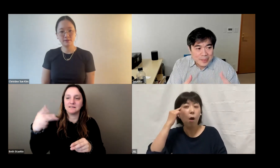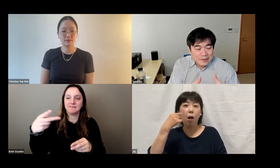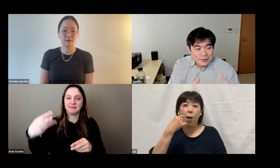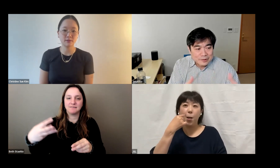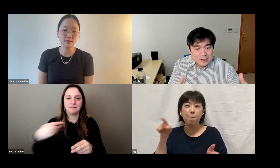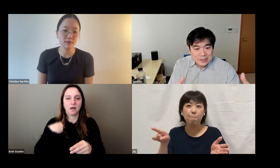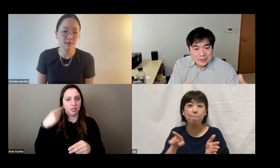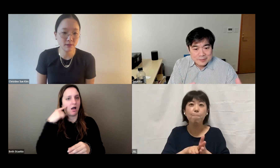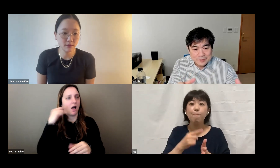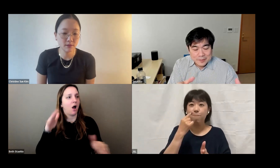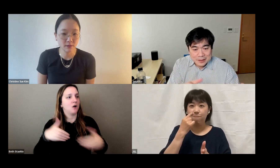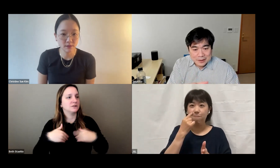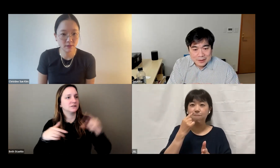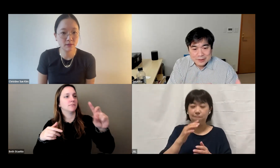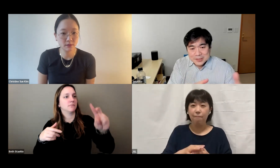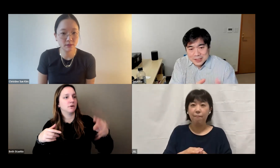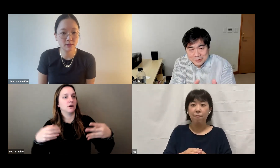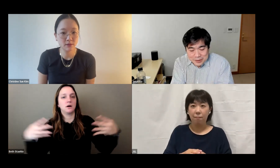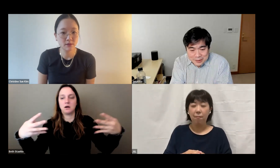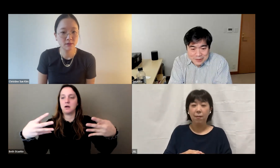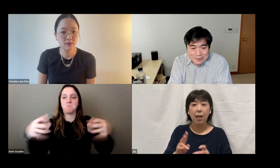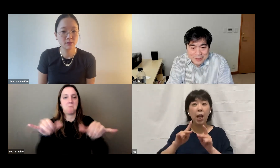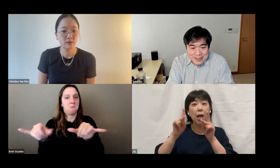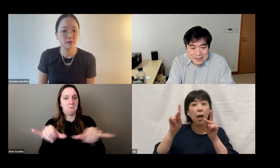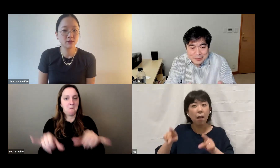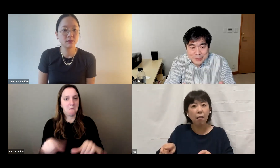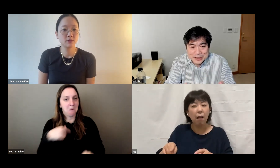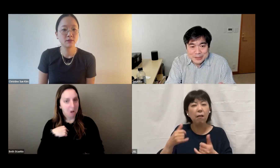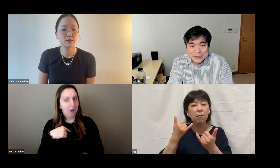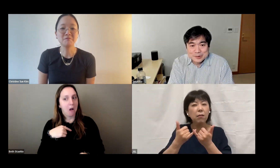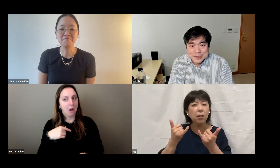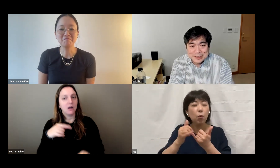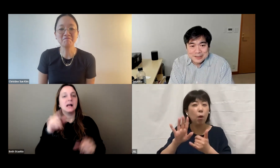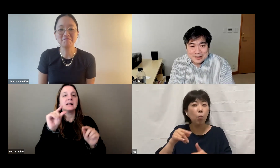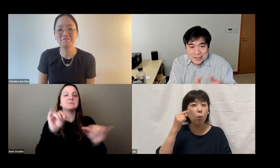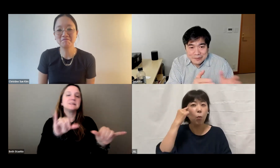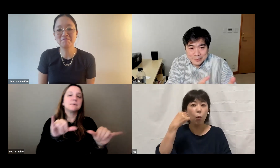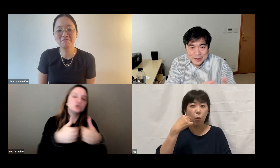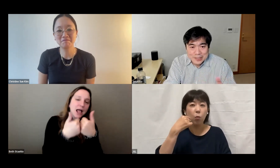if you see… you said there were some like separation between the deaf community